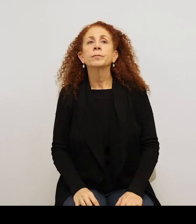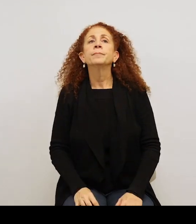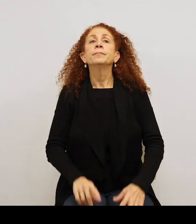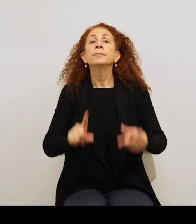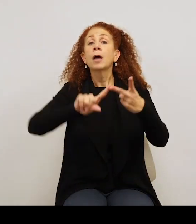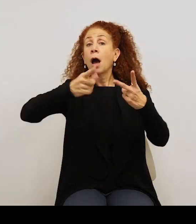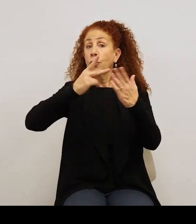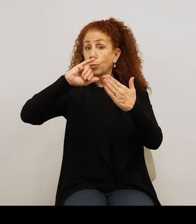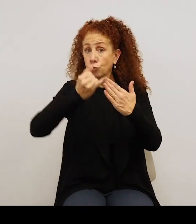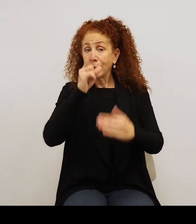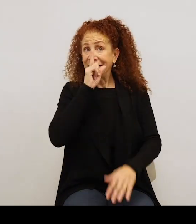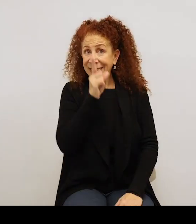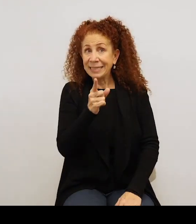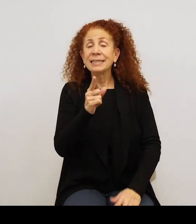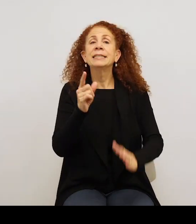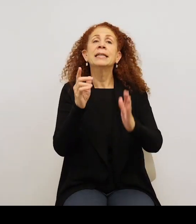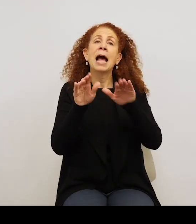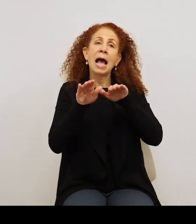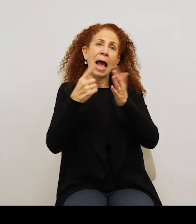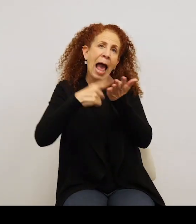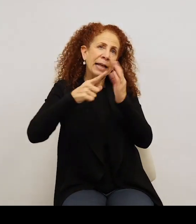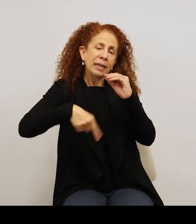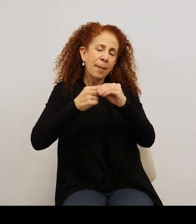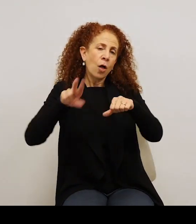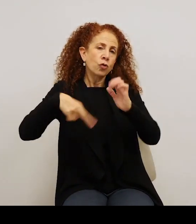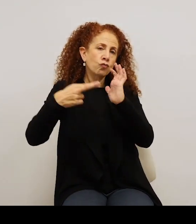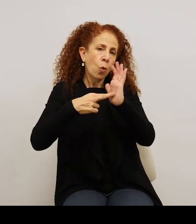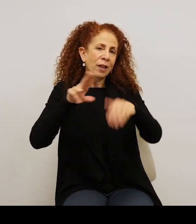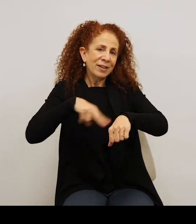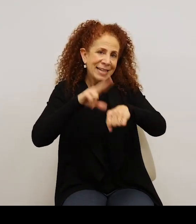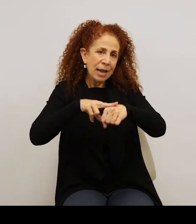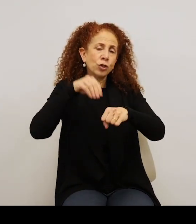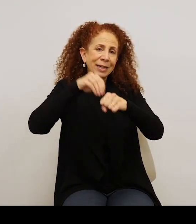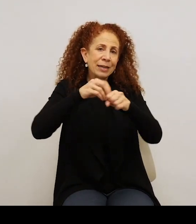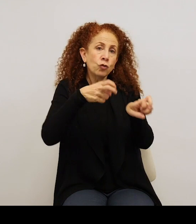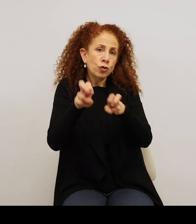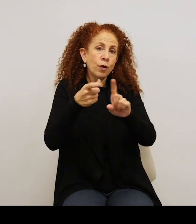The other project asks about the role of nature in the transition from war